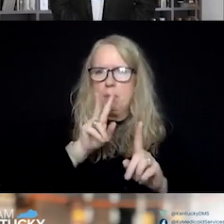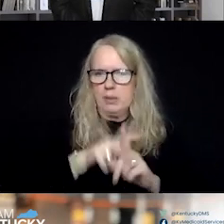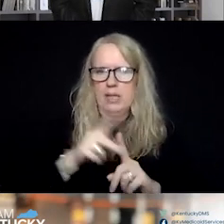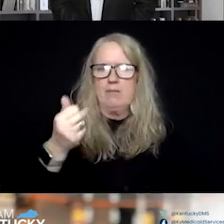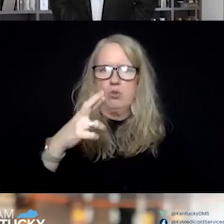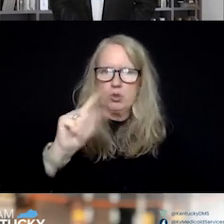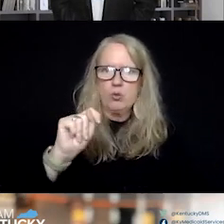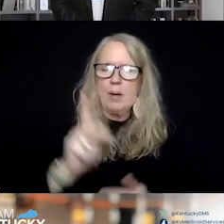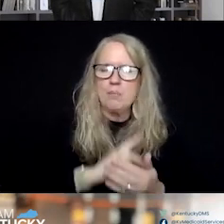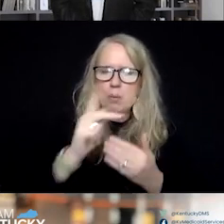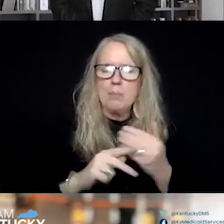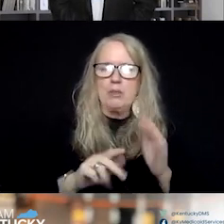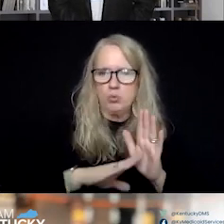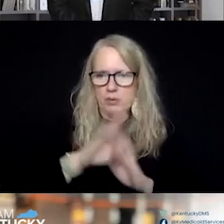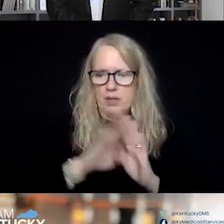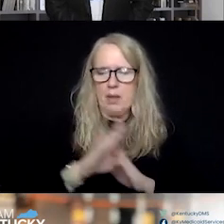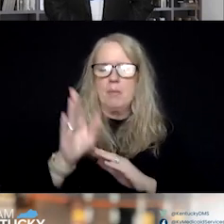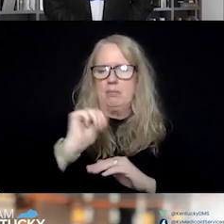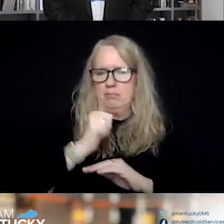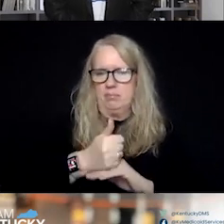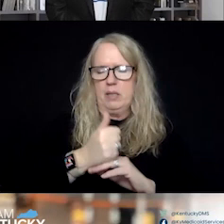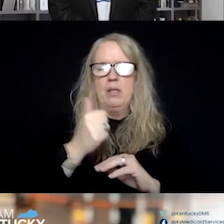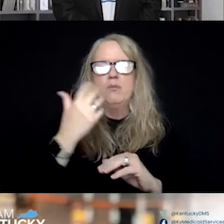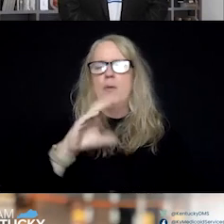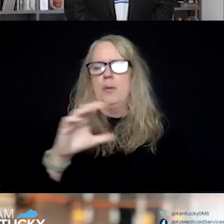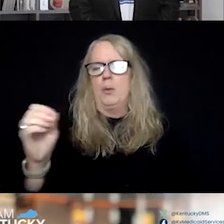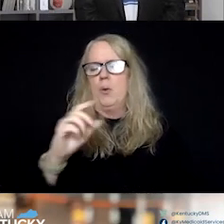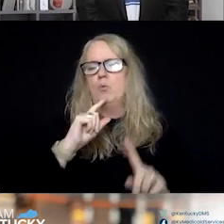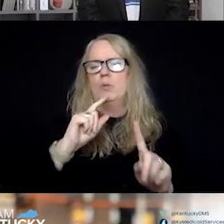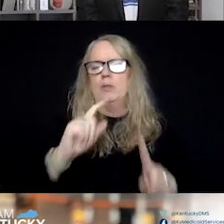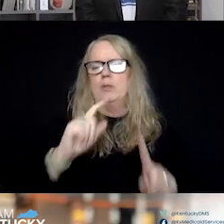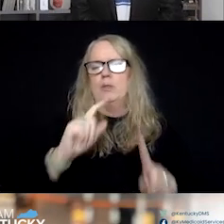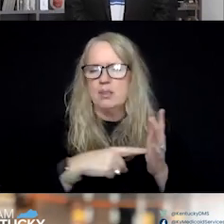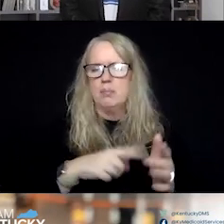TO DEVELOP AND IMPLEMENT A CORESPONSE MODEL IN AREAS OF KENTUCKY.